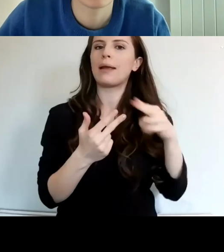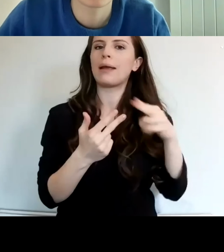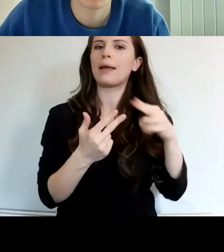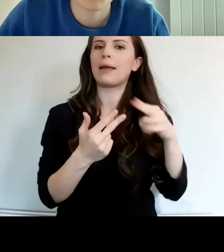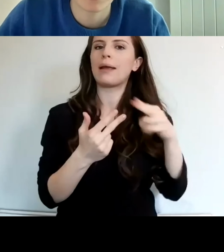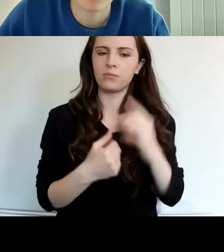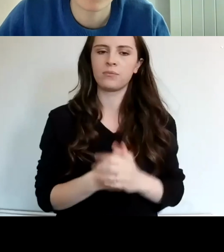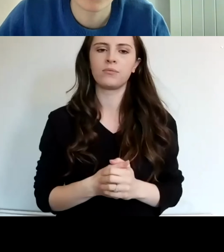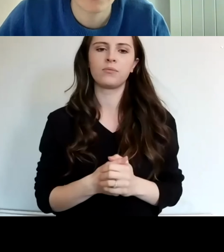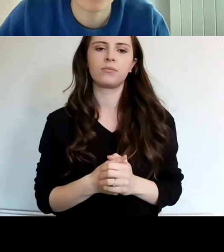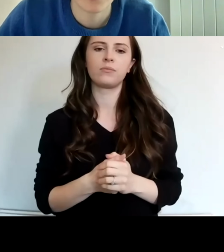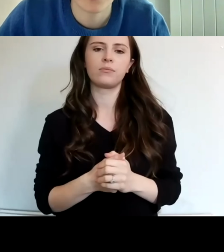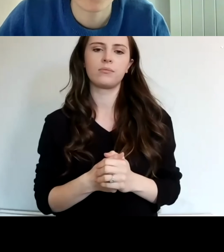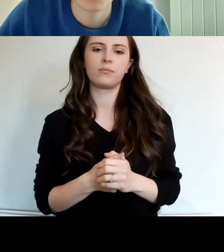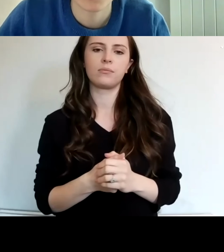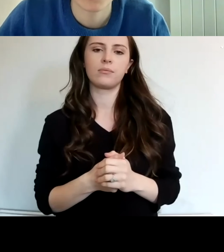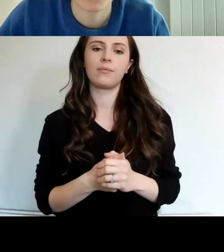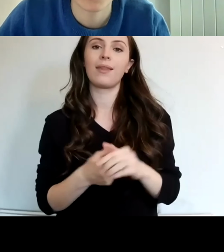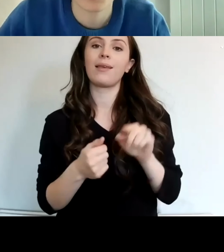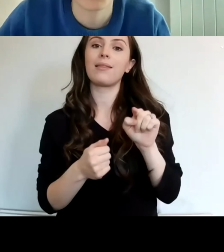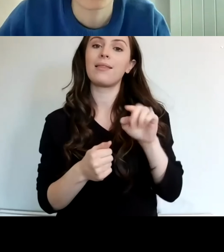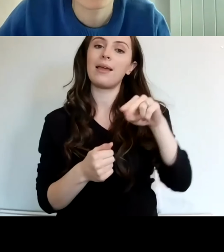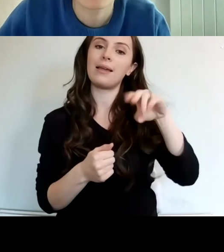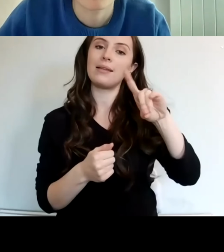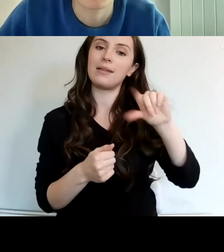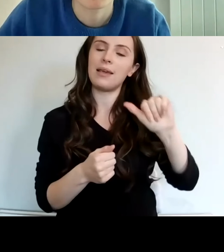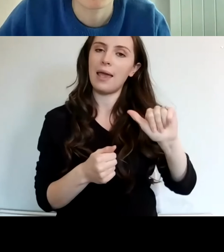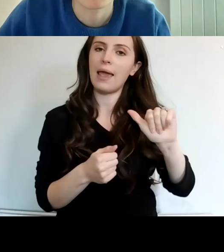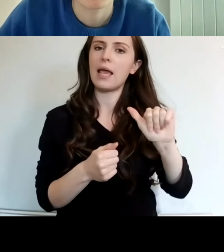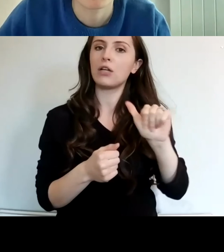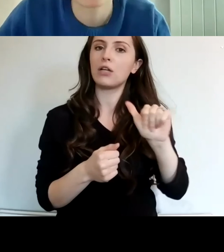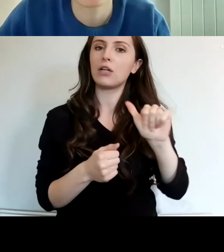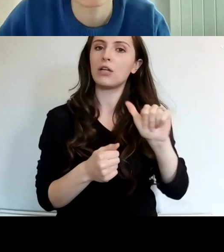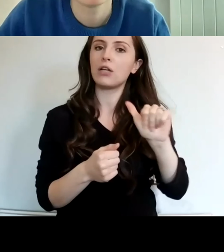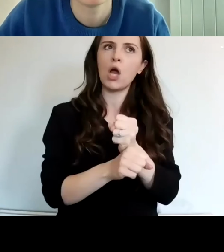In this respect, the NDA has indicated there is a need for further clarification